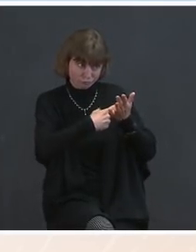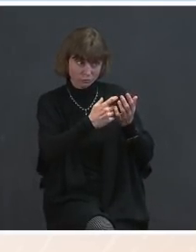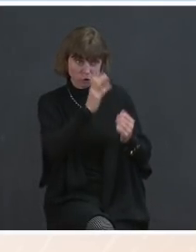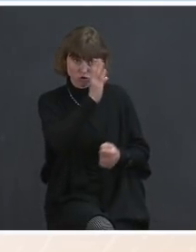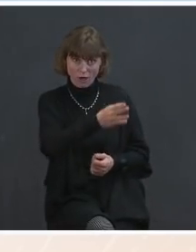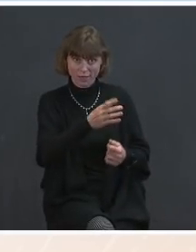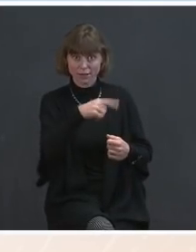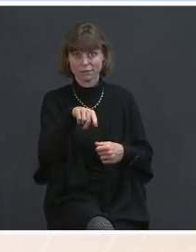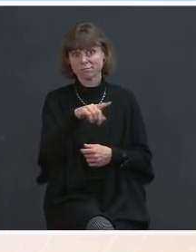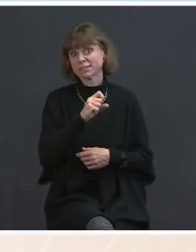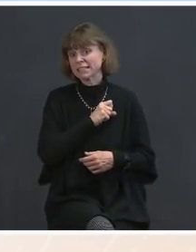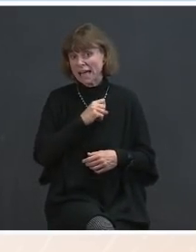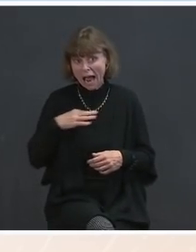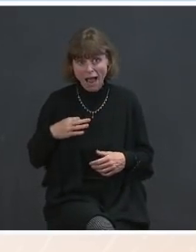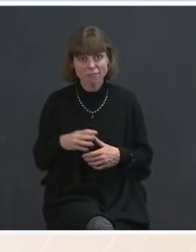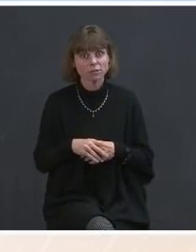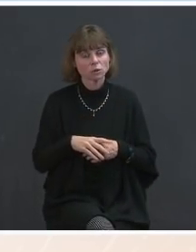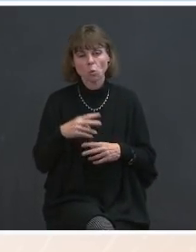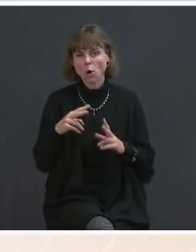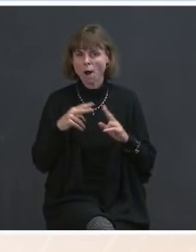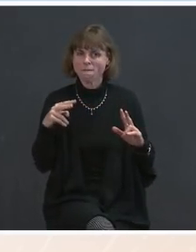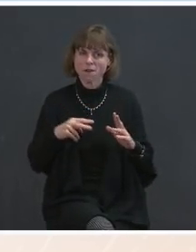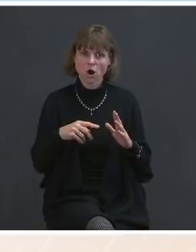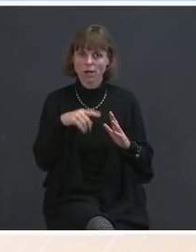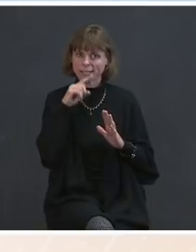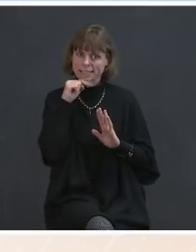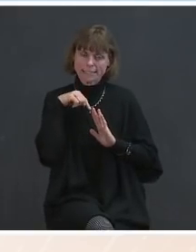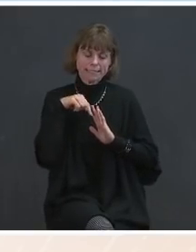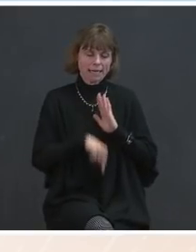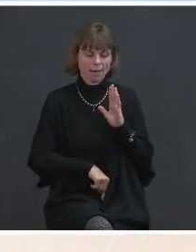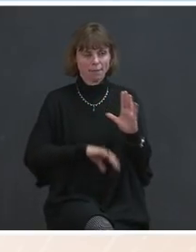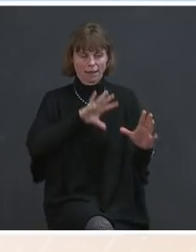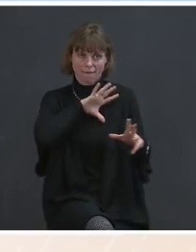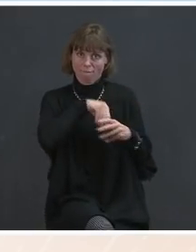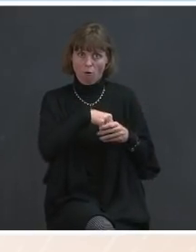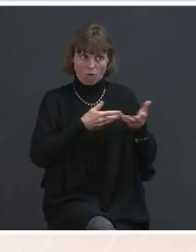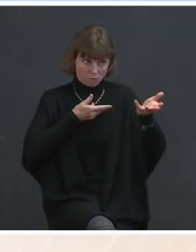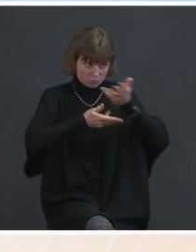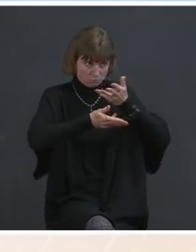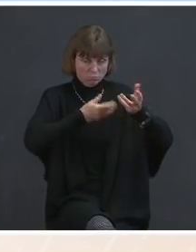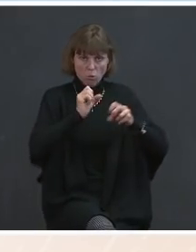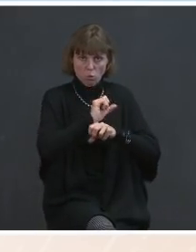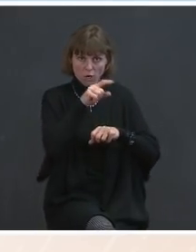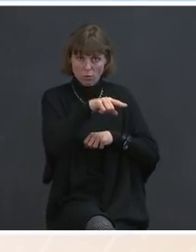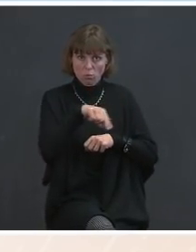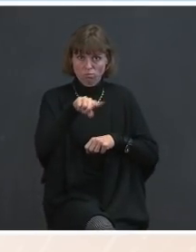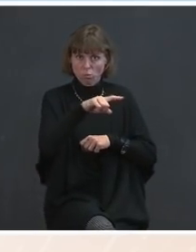And we are very deeply engaged in working with members of the Senate and their teams on how this can move forward.